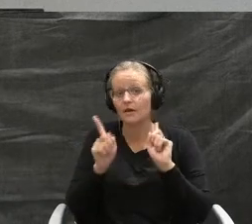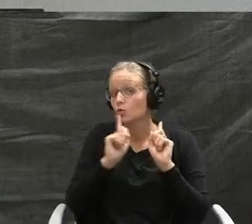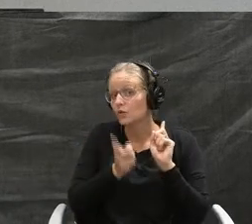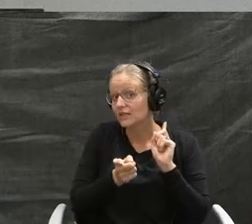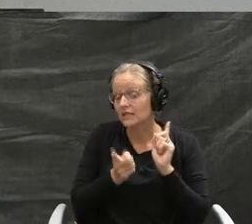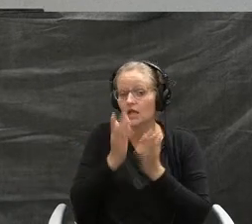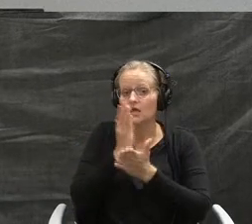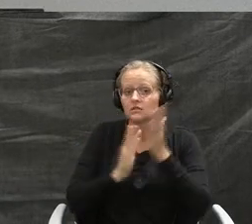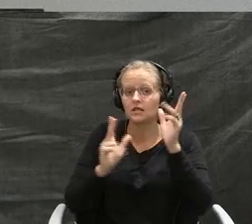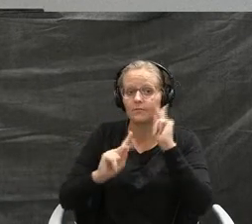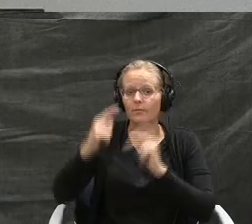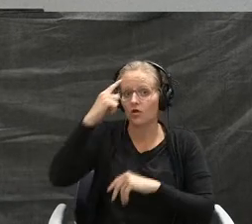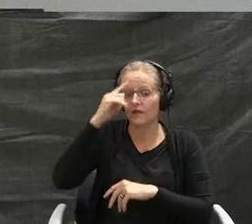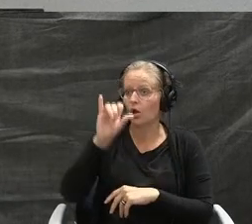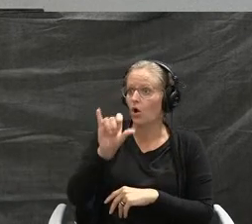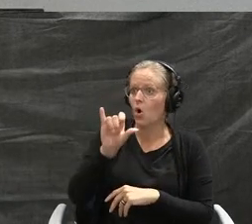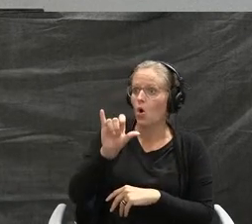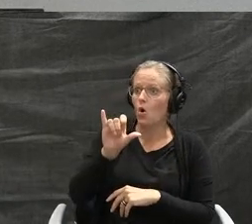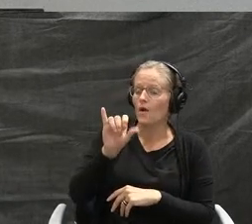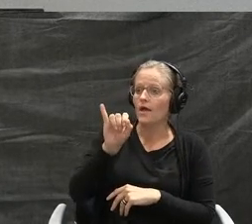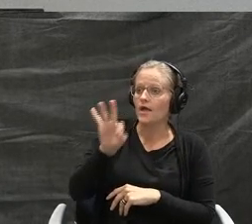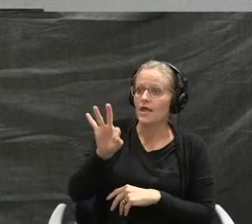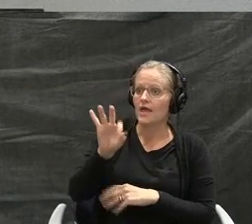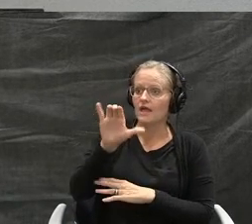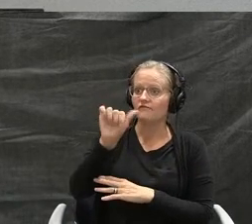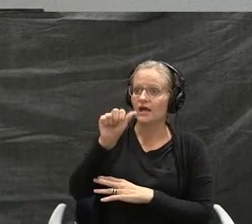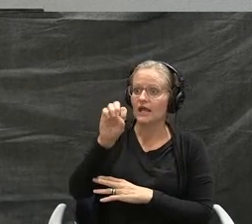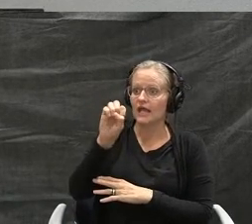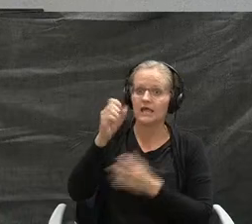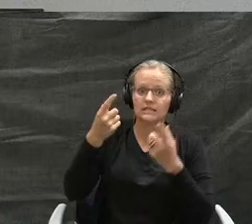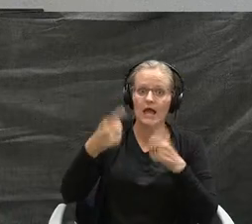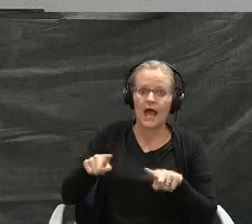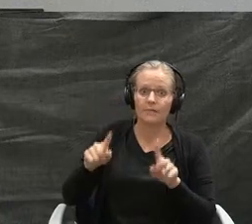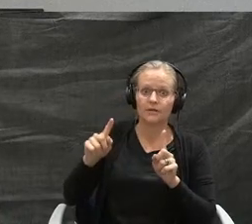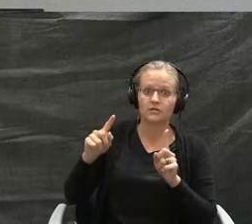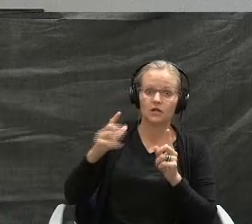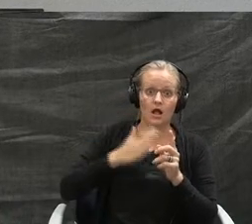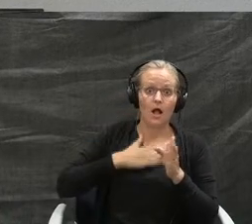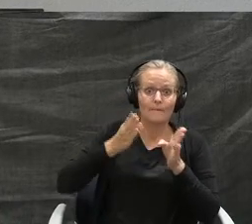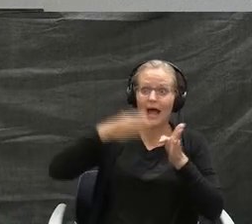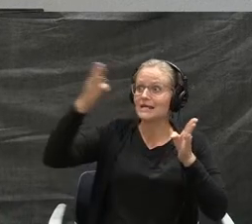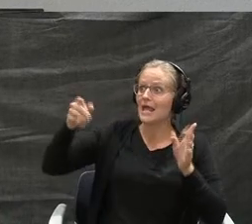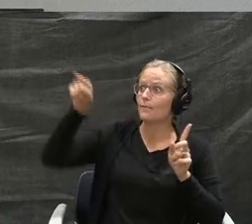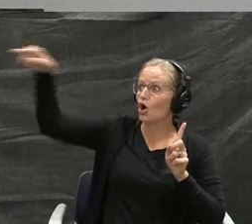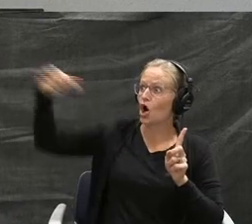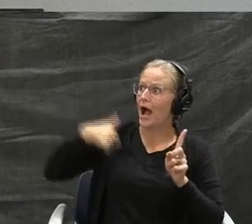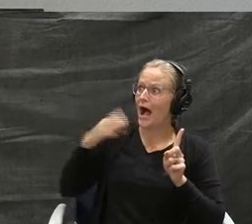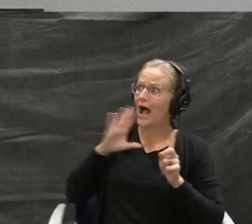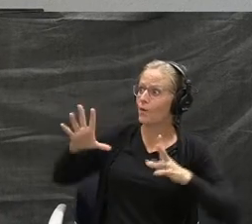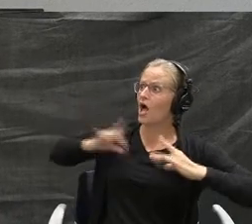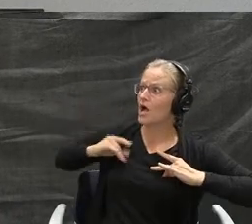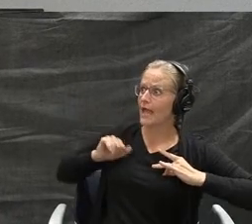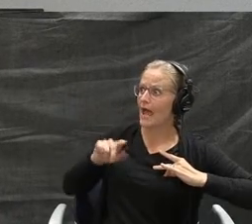coronavirus case across the street where they're going to get it so you know people have just gotten so scared about this